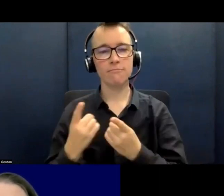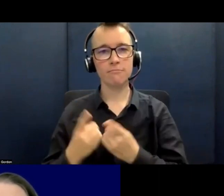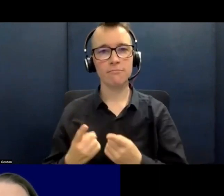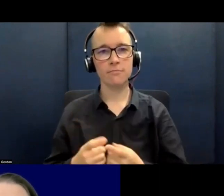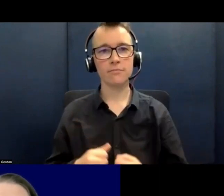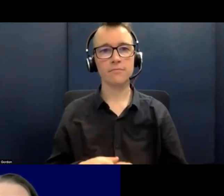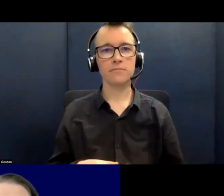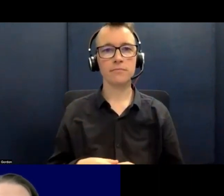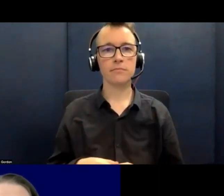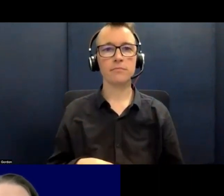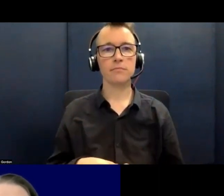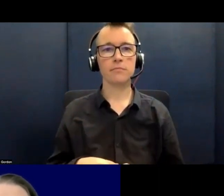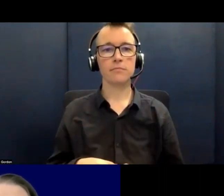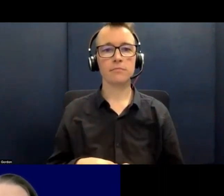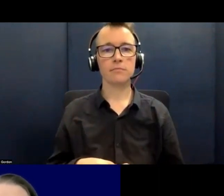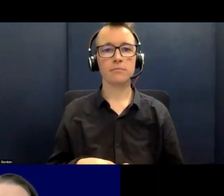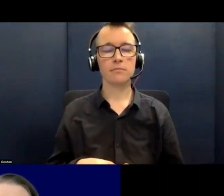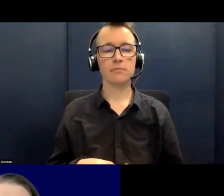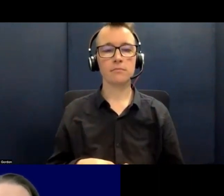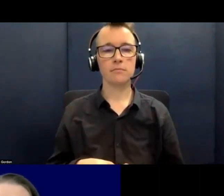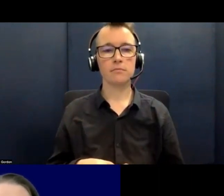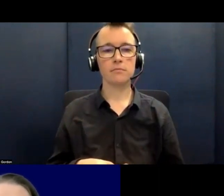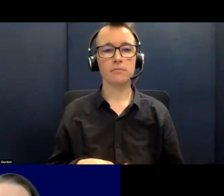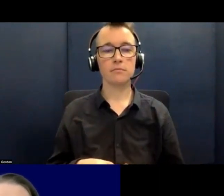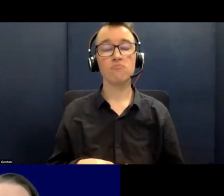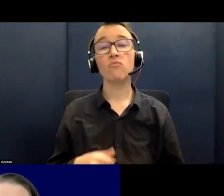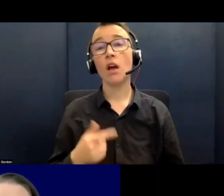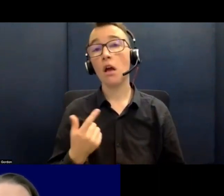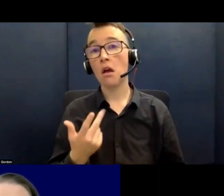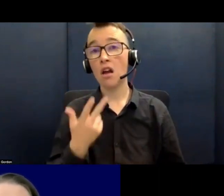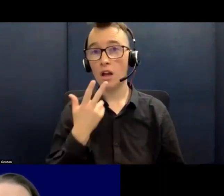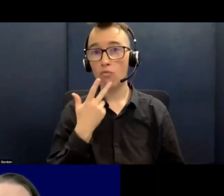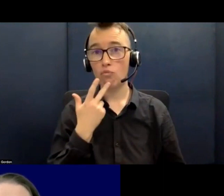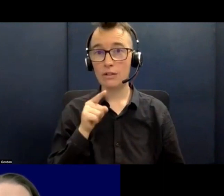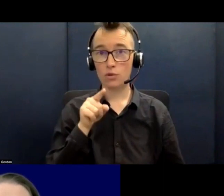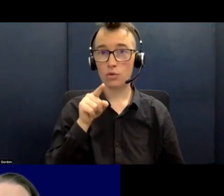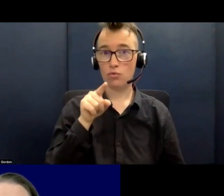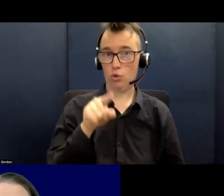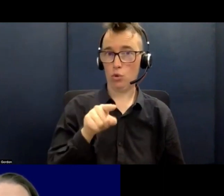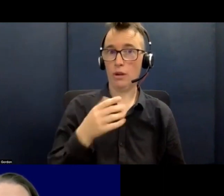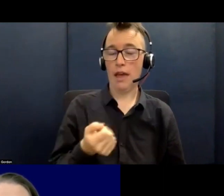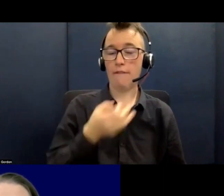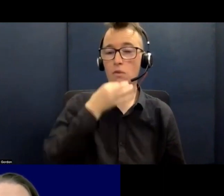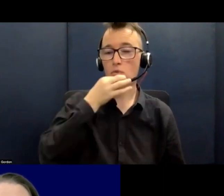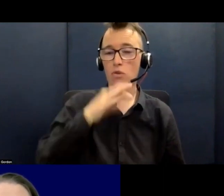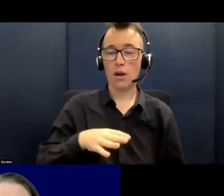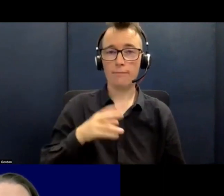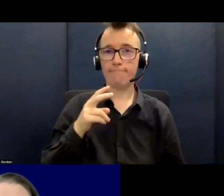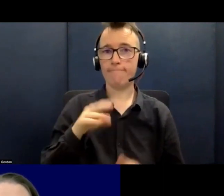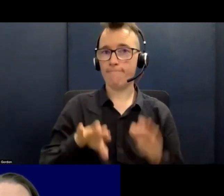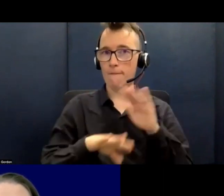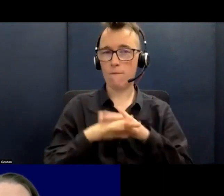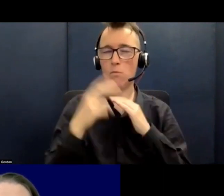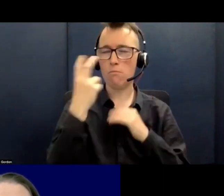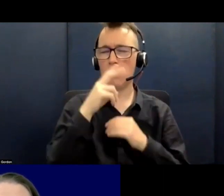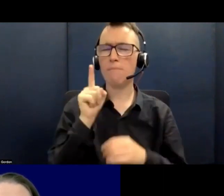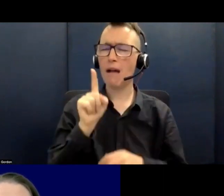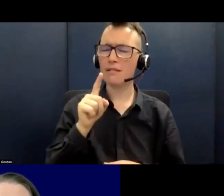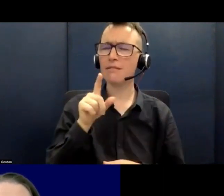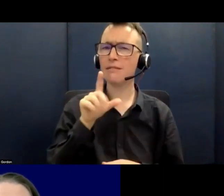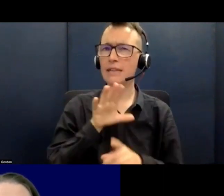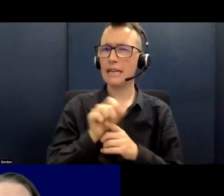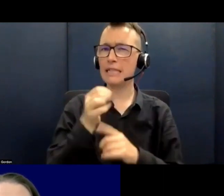on whether or not you as a parent feel that that is going to be valuable for your child as well.